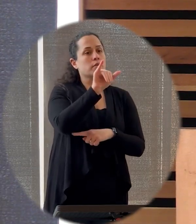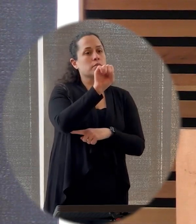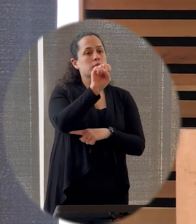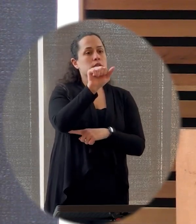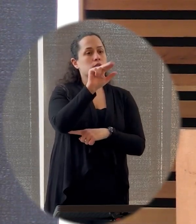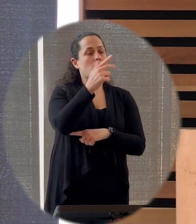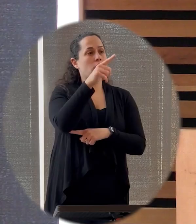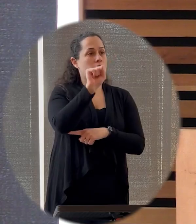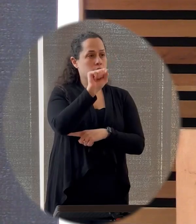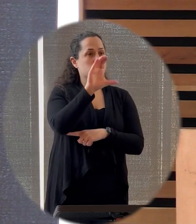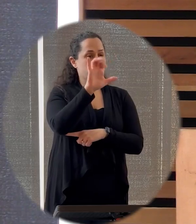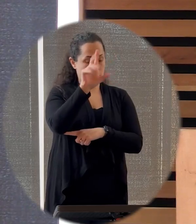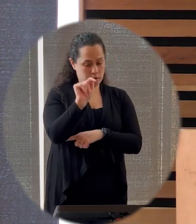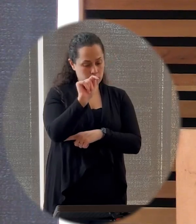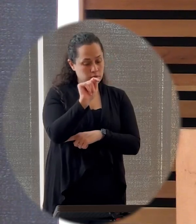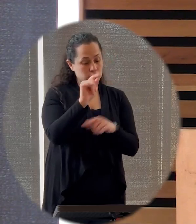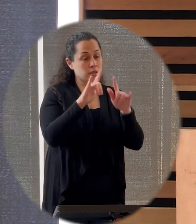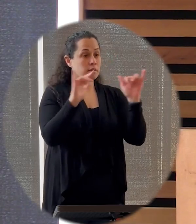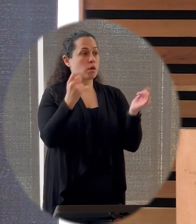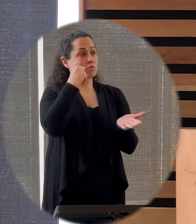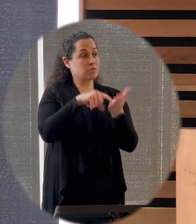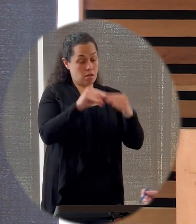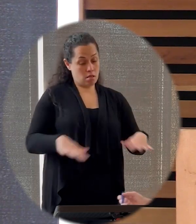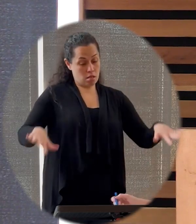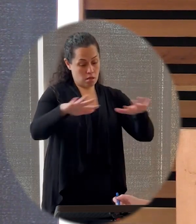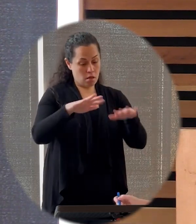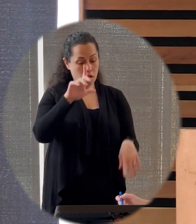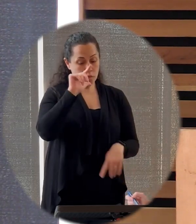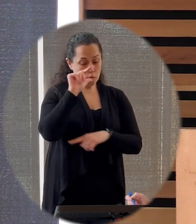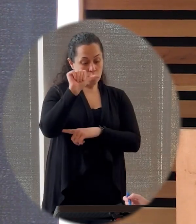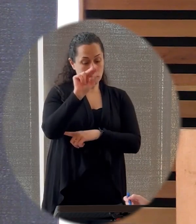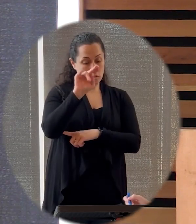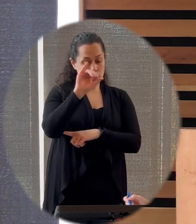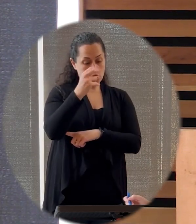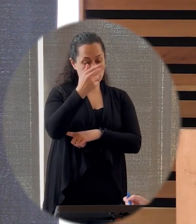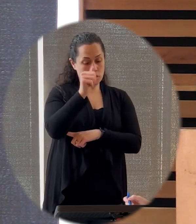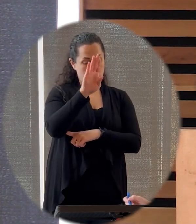the Credit. This land is also the traditional territory of the Anishnabeg, the Haudenosaunee,